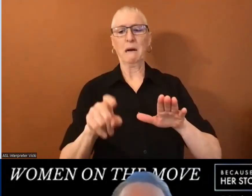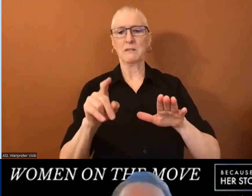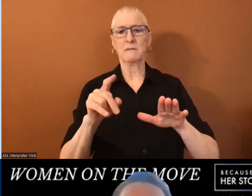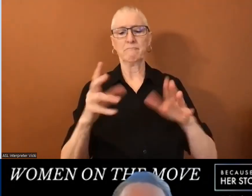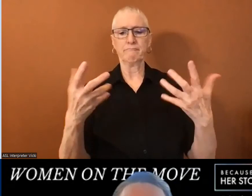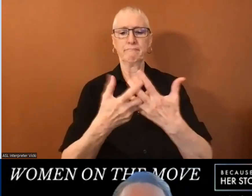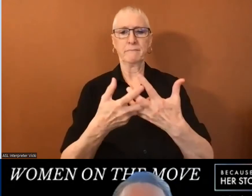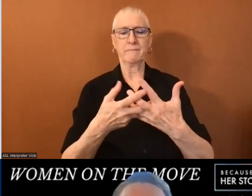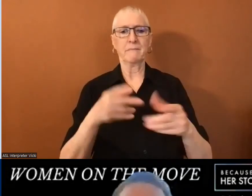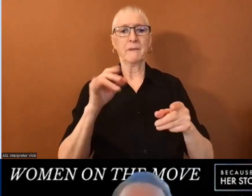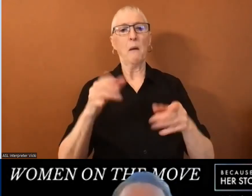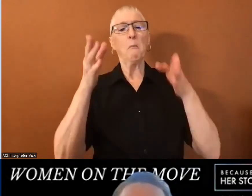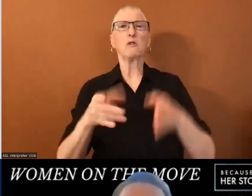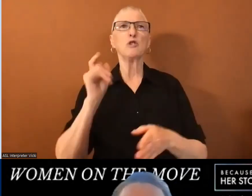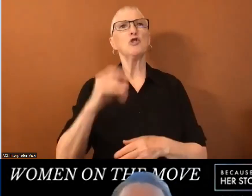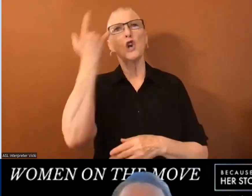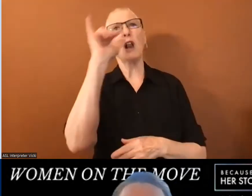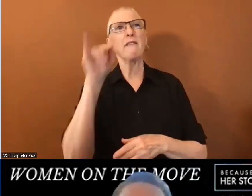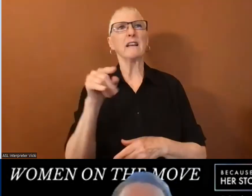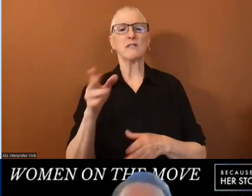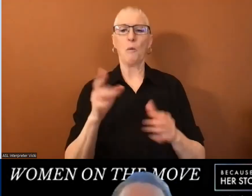well this is what the person should look like, so here we're going to build all these clothes